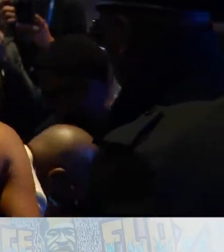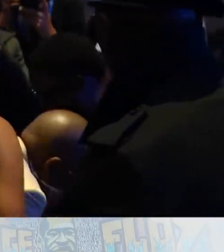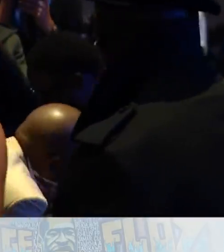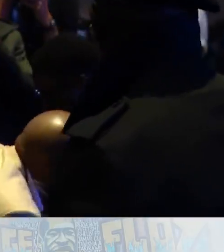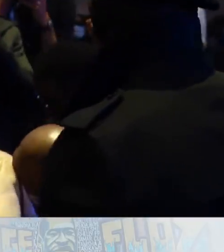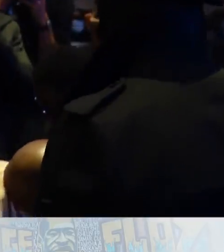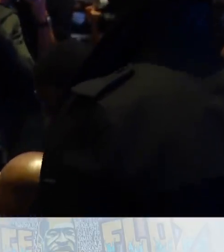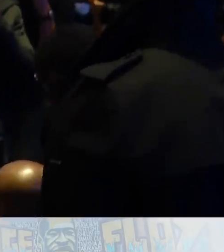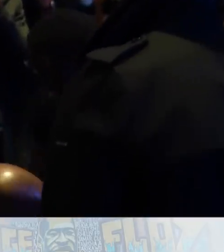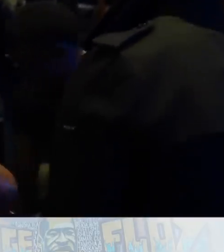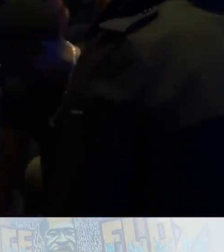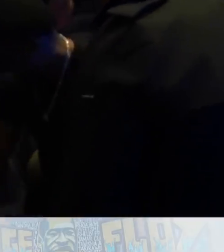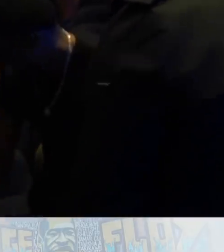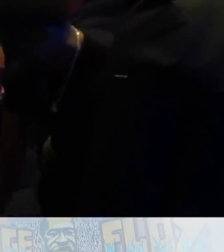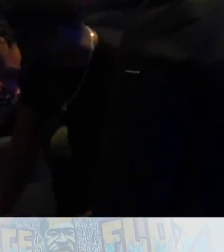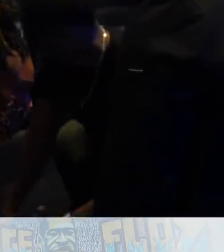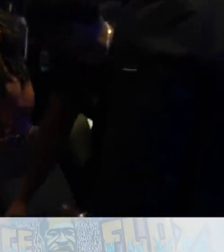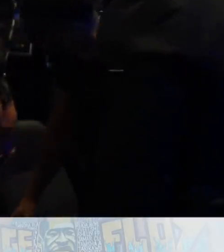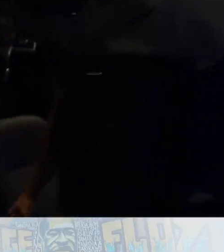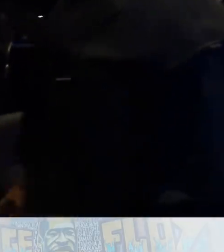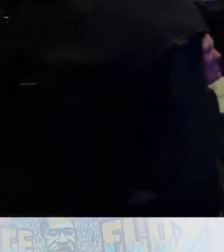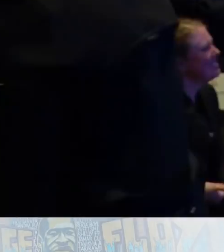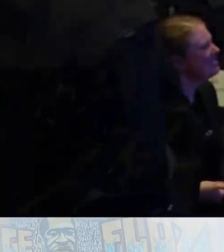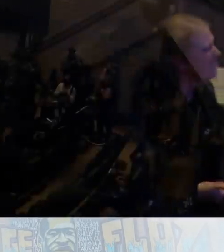FOR GOD IS WITH ME